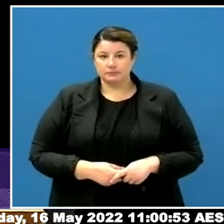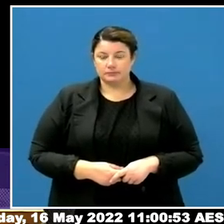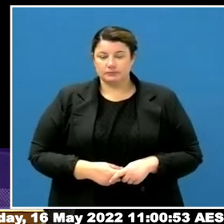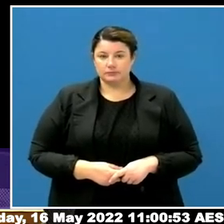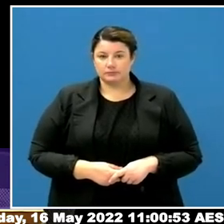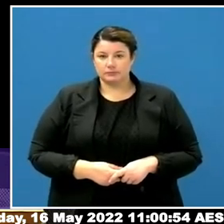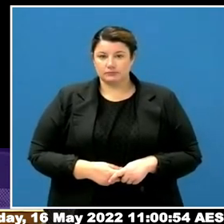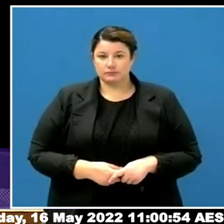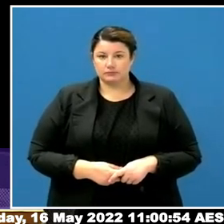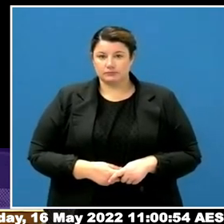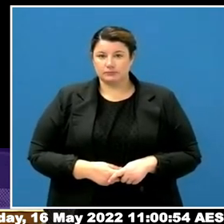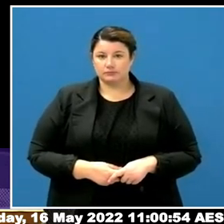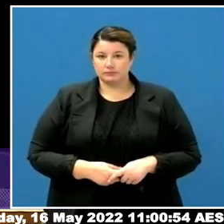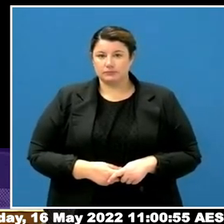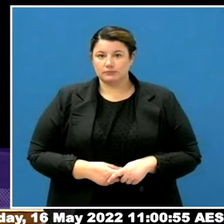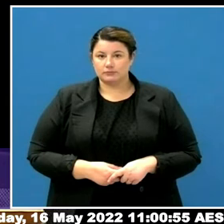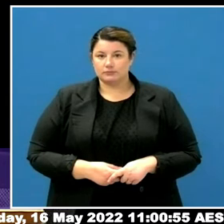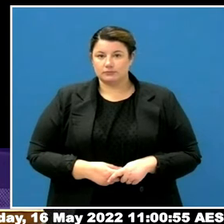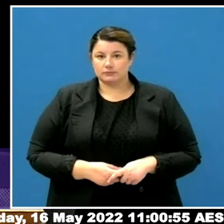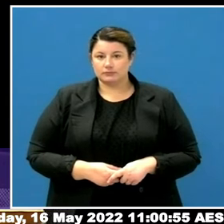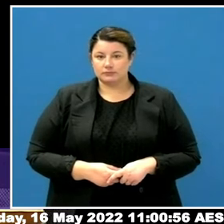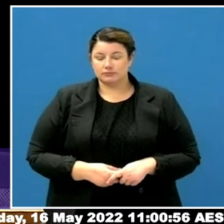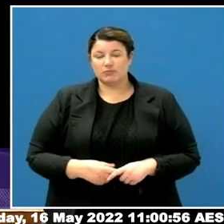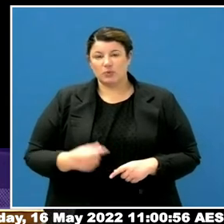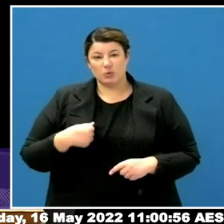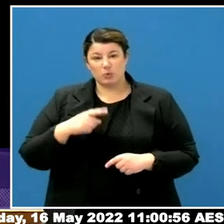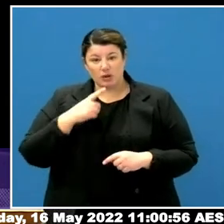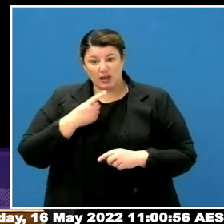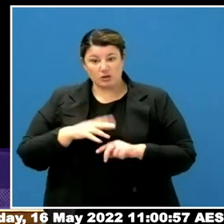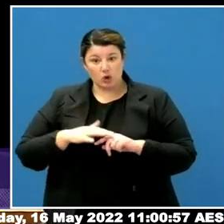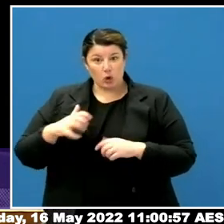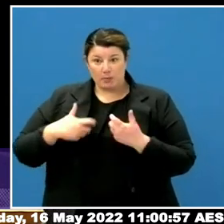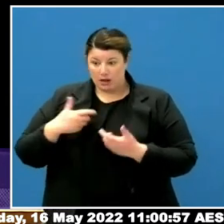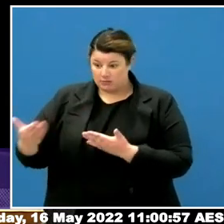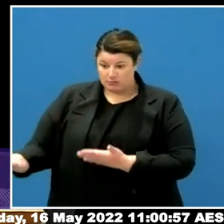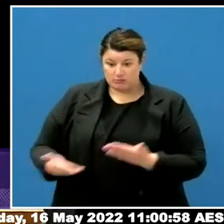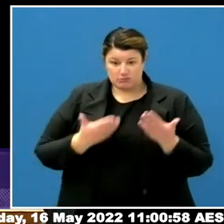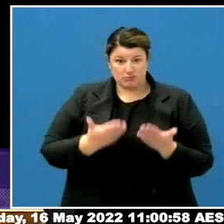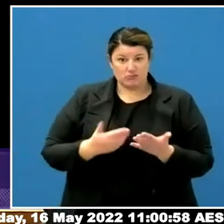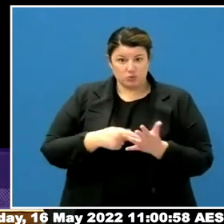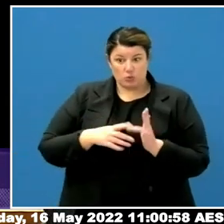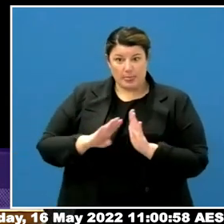Afford's Board by its CEO and other executive managers as well as the actions